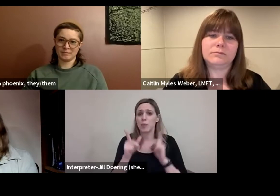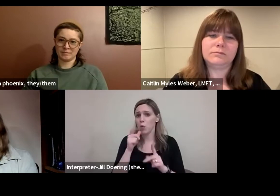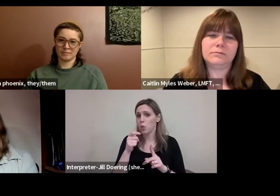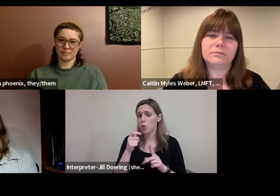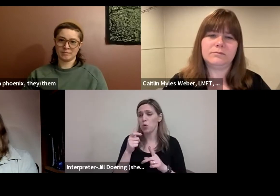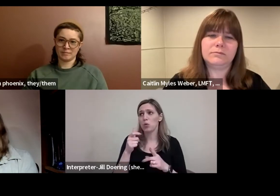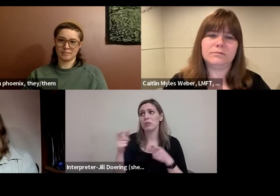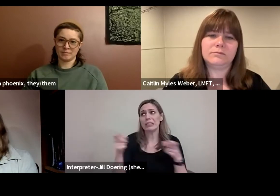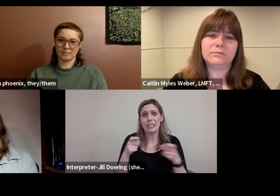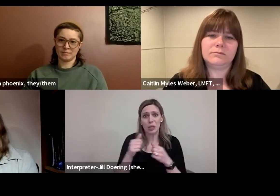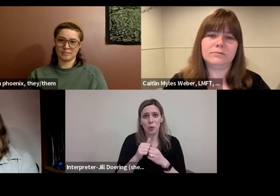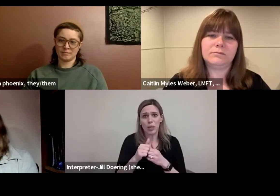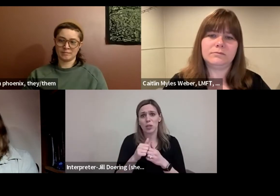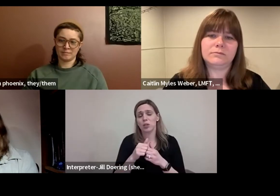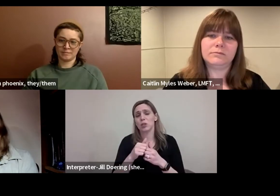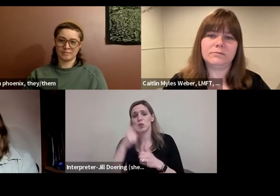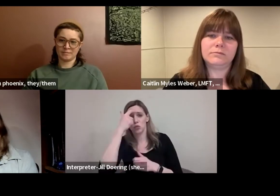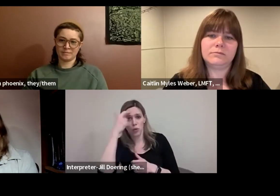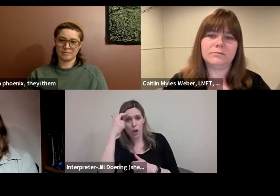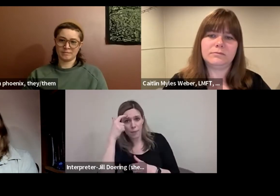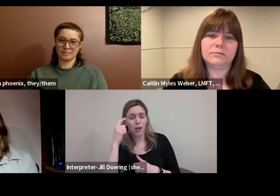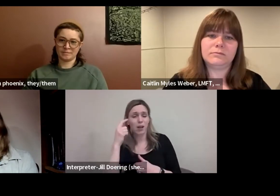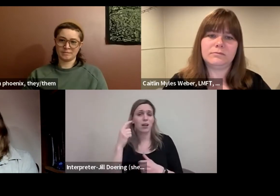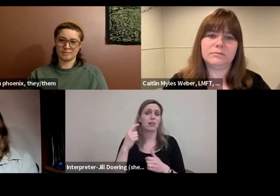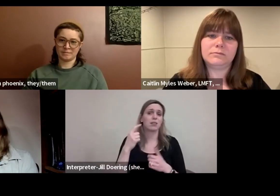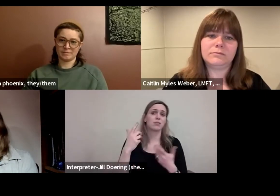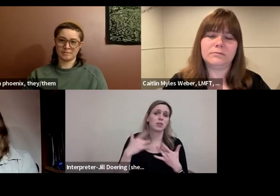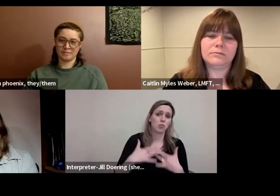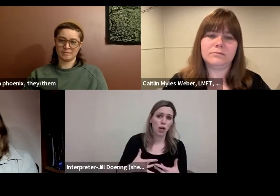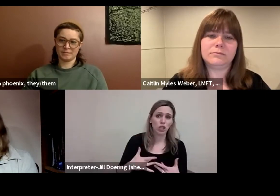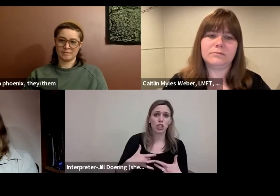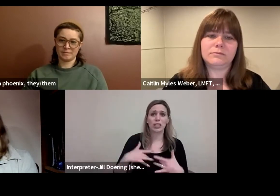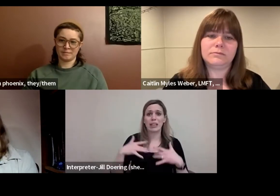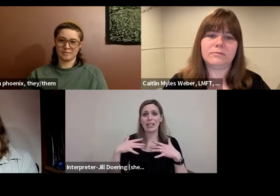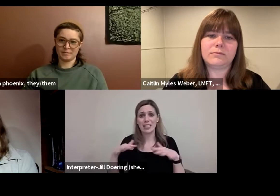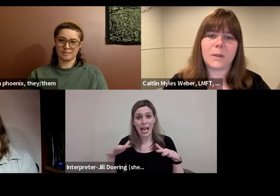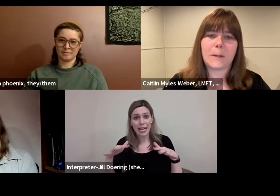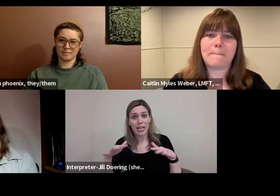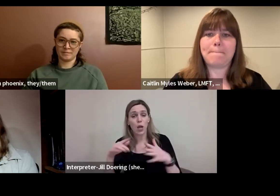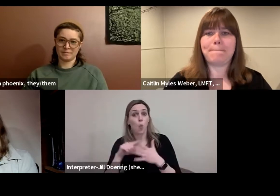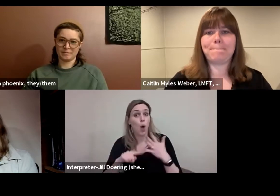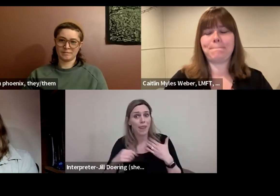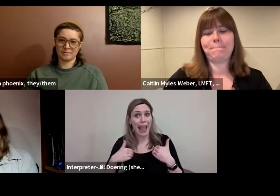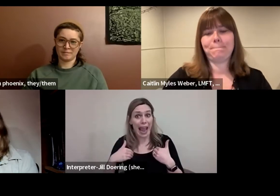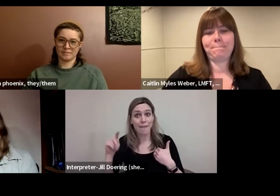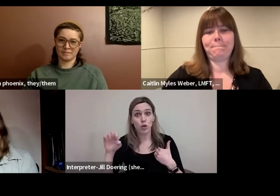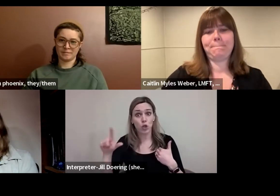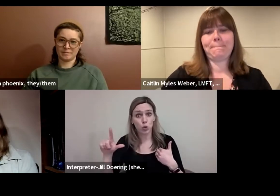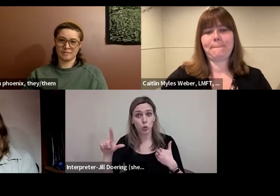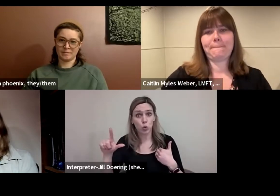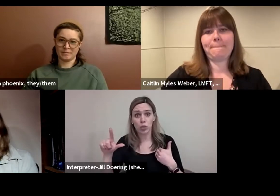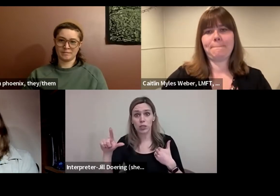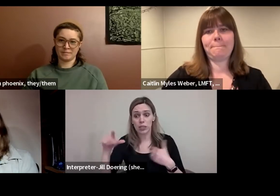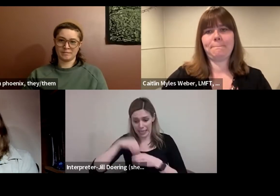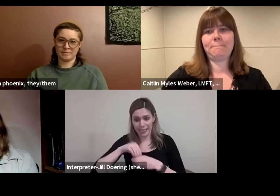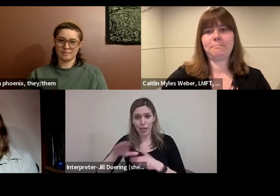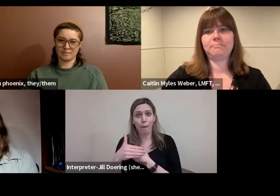may use tools that they have in their toolbox of coping that some other people may not agree with